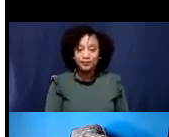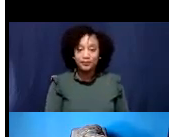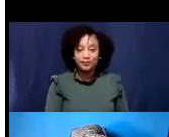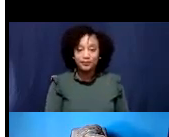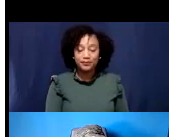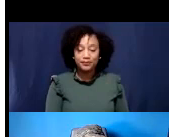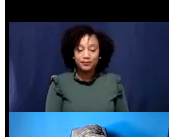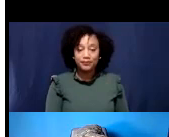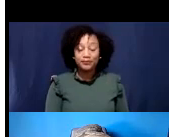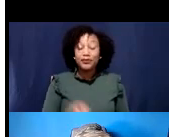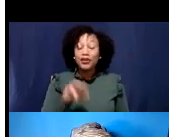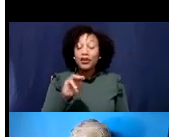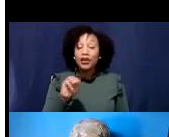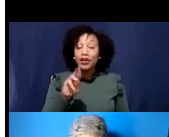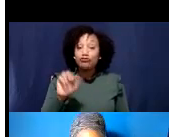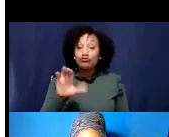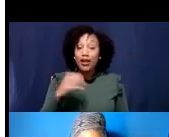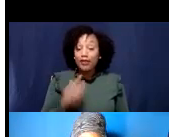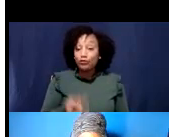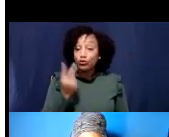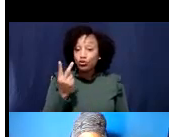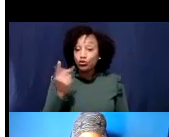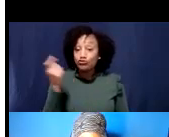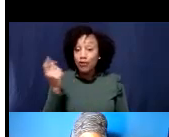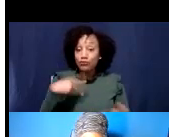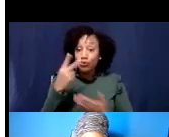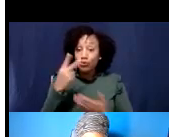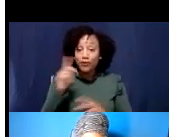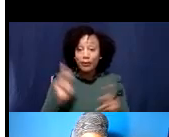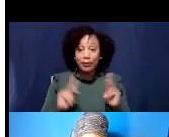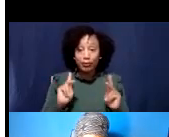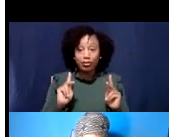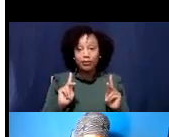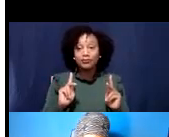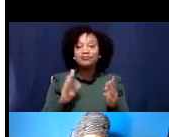MRAC has two grant programs for individuals and they are the Next Step Fund